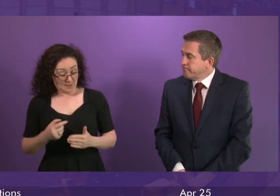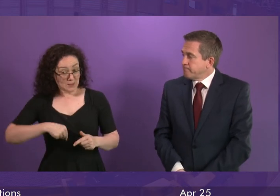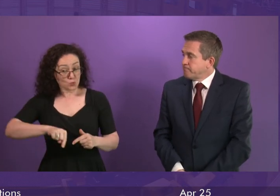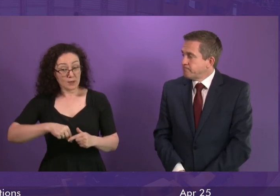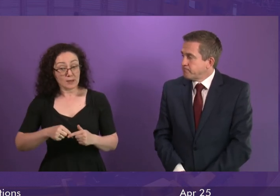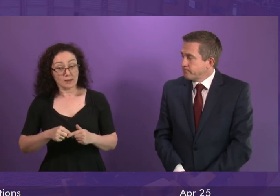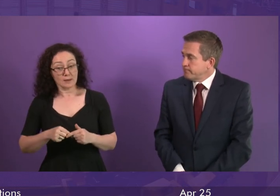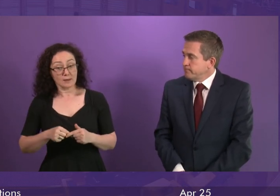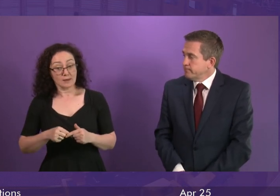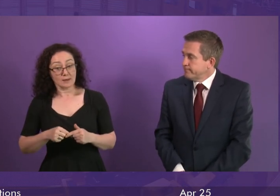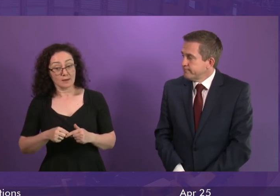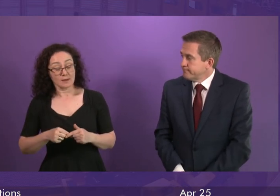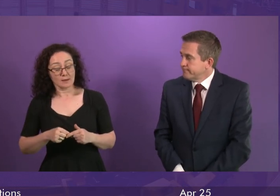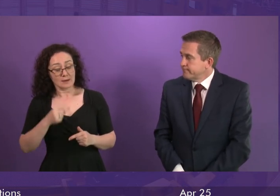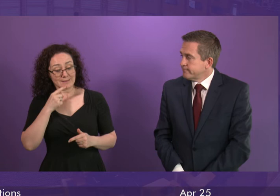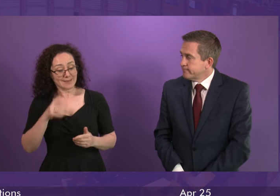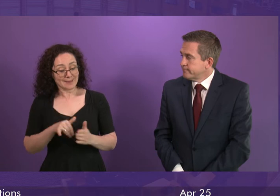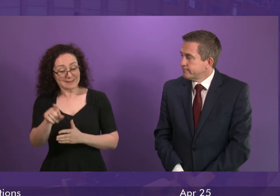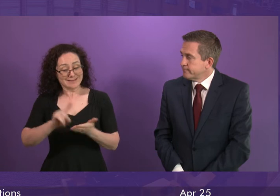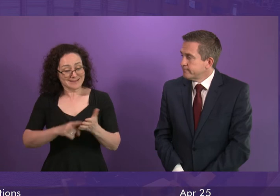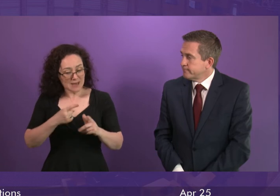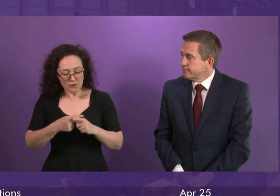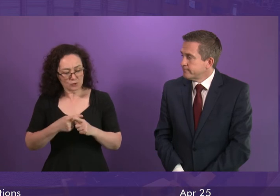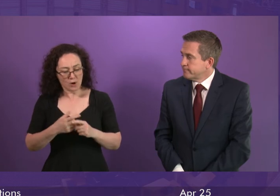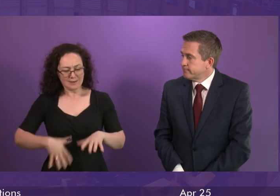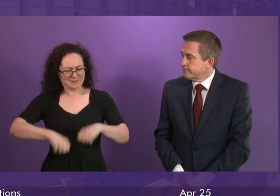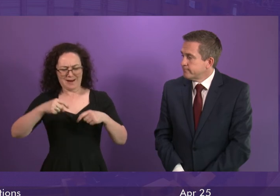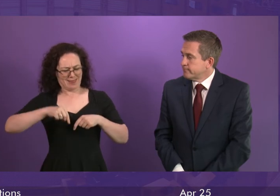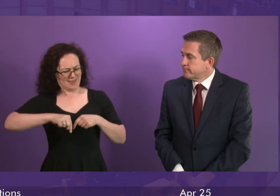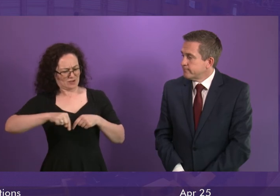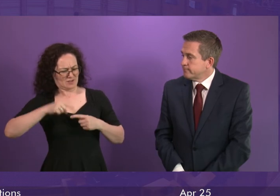would not go ahead in the coming year. I say that so that Willie Rennie does not inadvertently